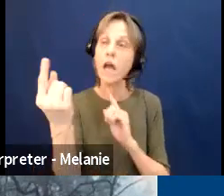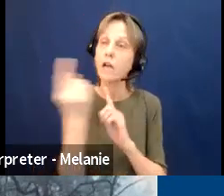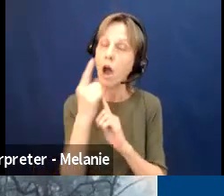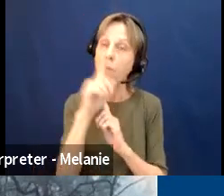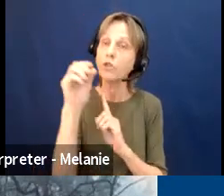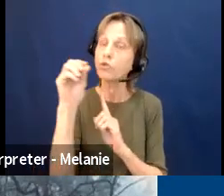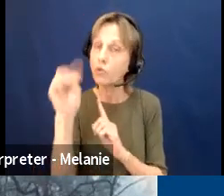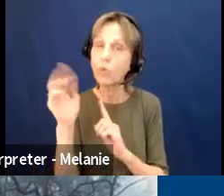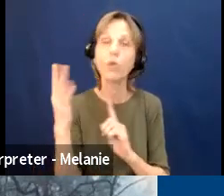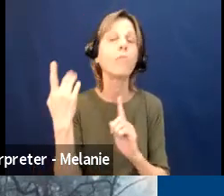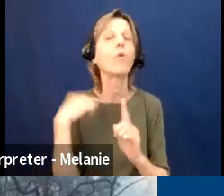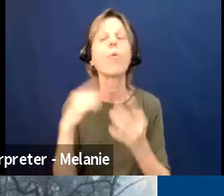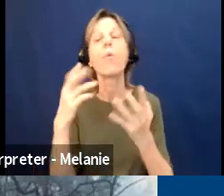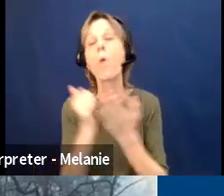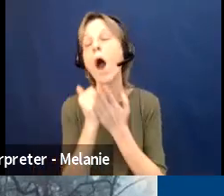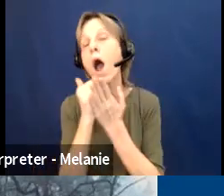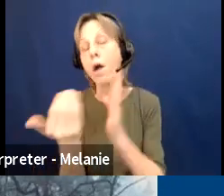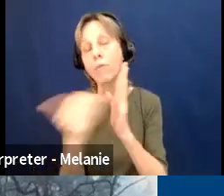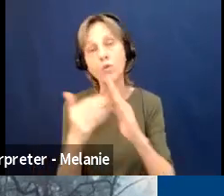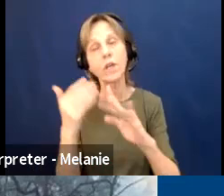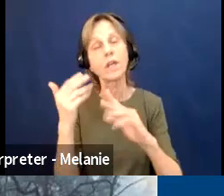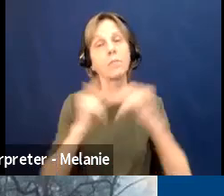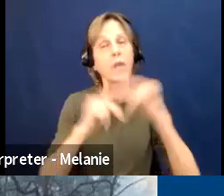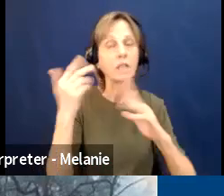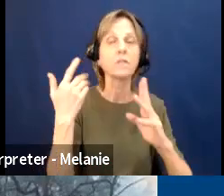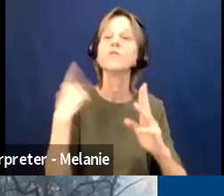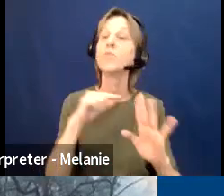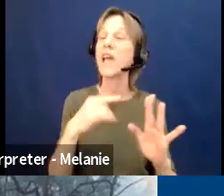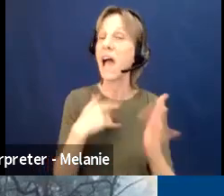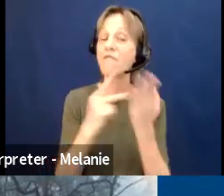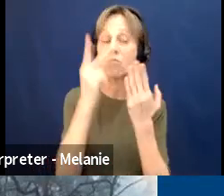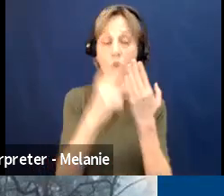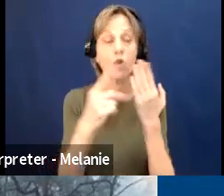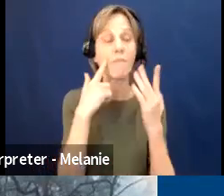fast track for replacement primary structures we have a program to give you some assistance